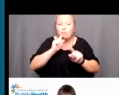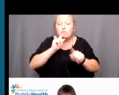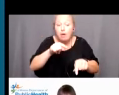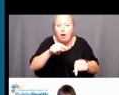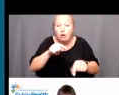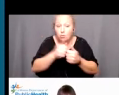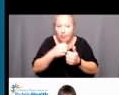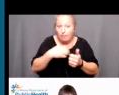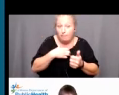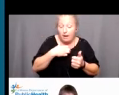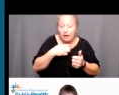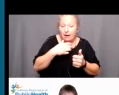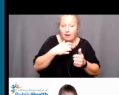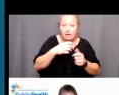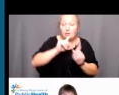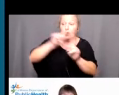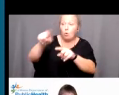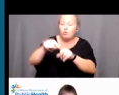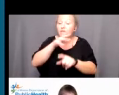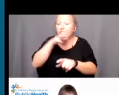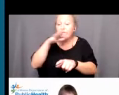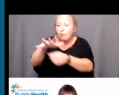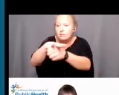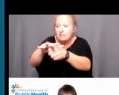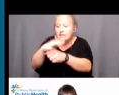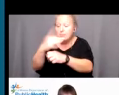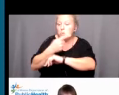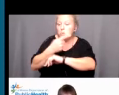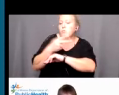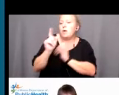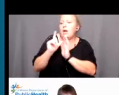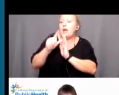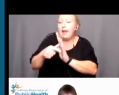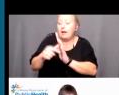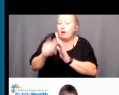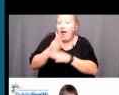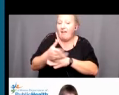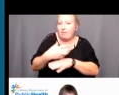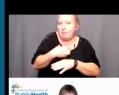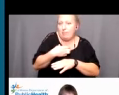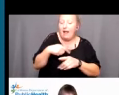go out to the farm site maybe a day or 2, after the complaint comes and the work has moved on